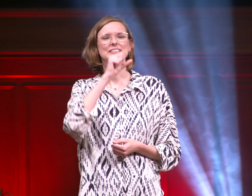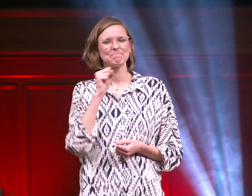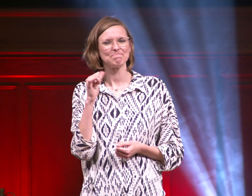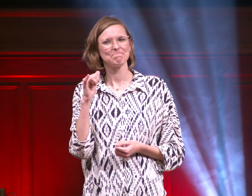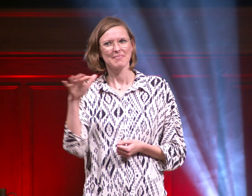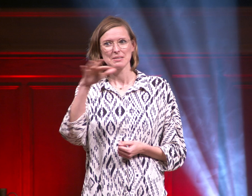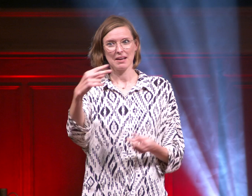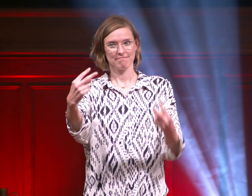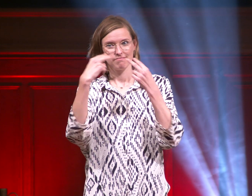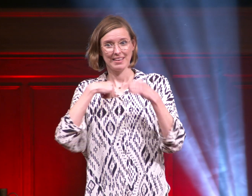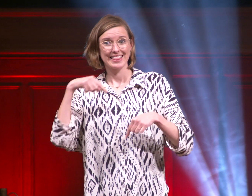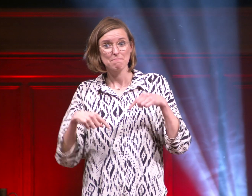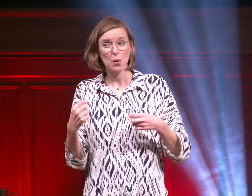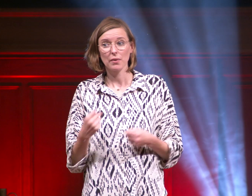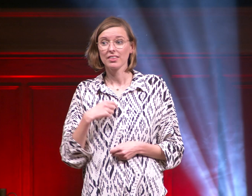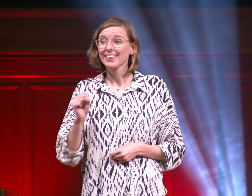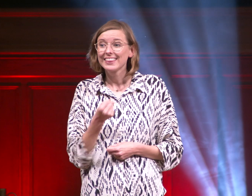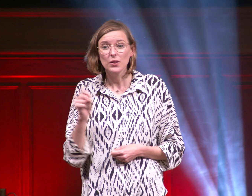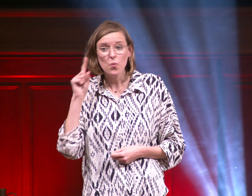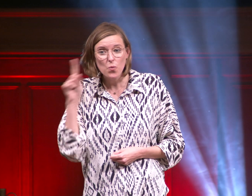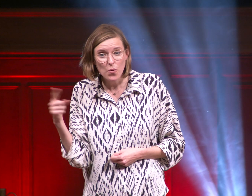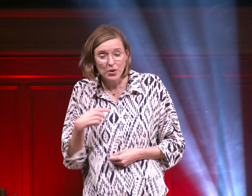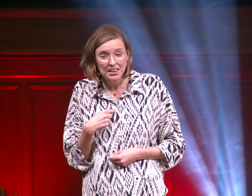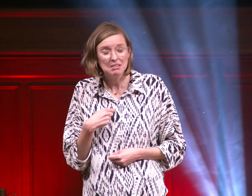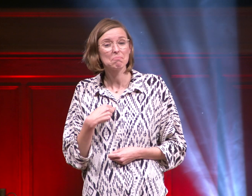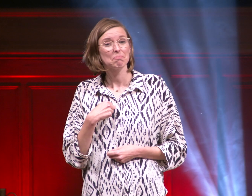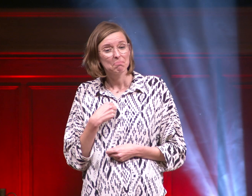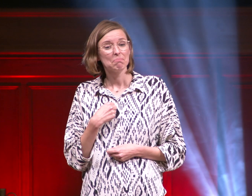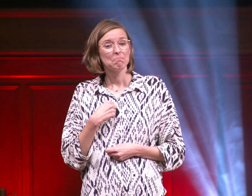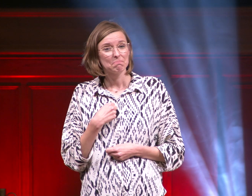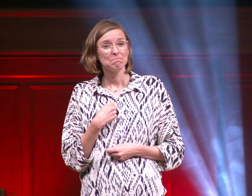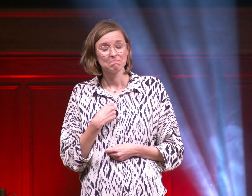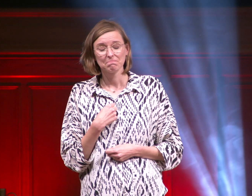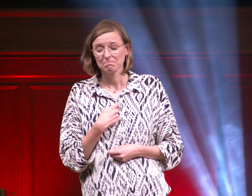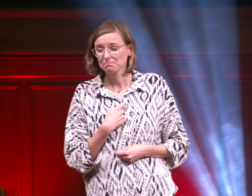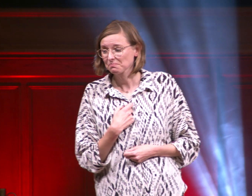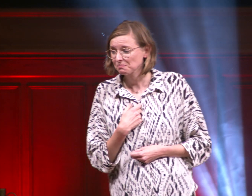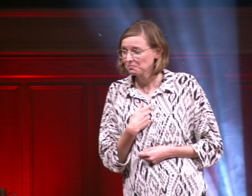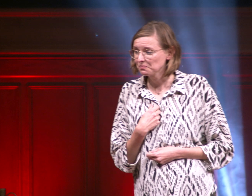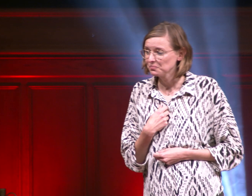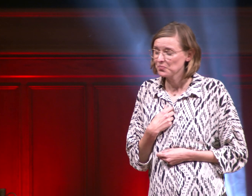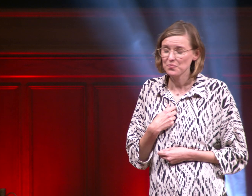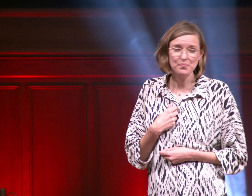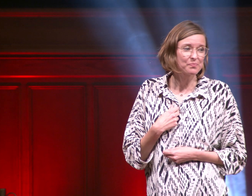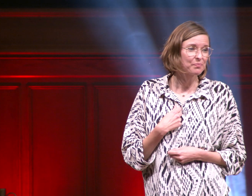Only later I realized that that is what society views me like because of my deafness.